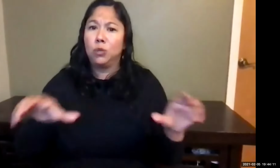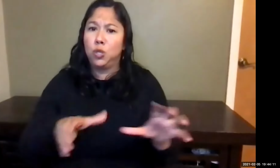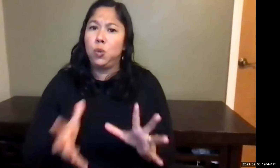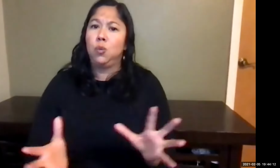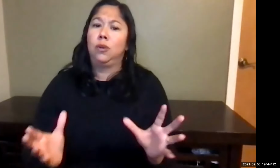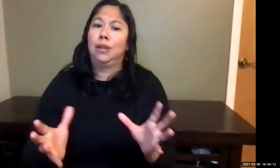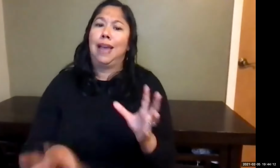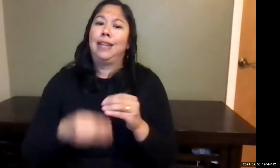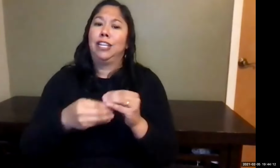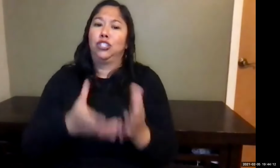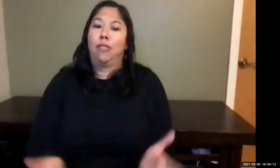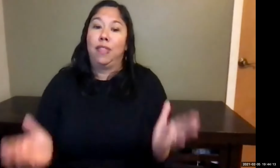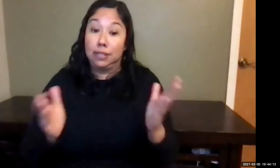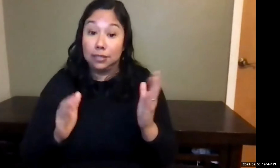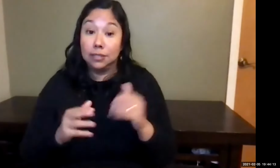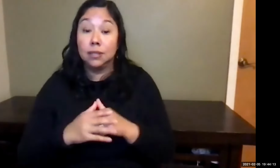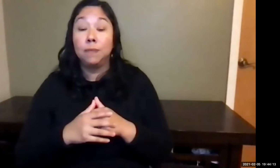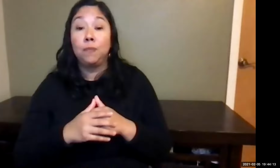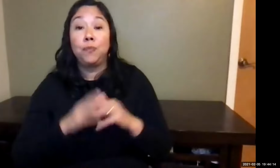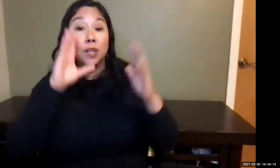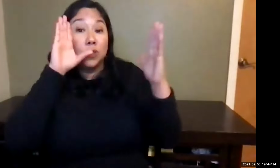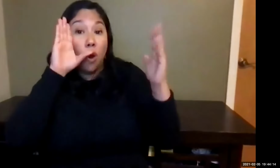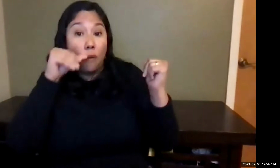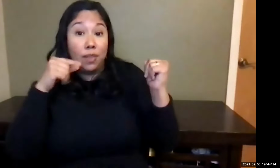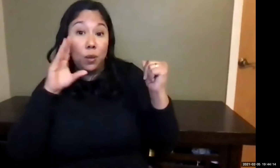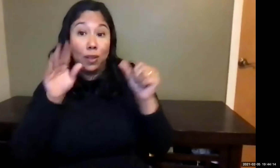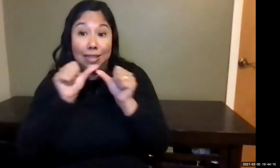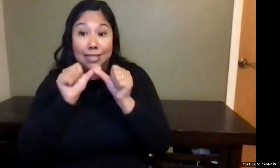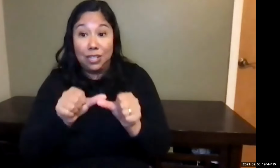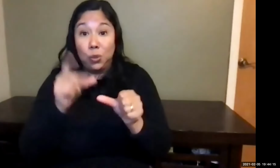So hopefully we’ll continue to see the case rates drop.